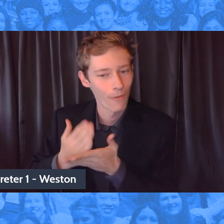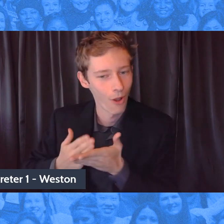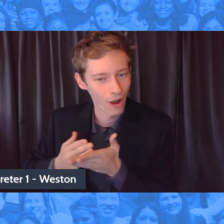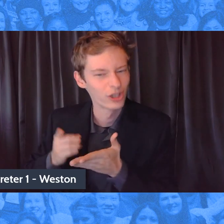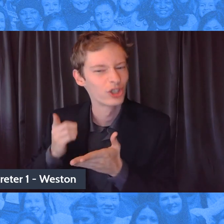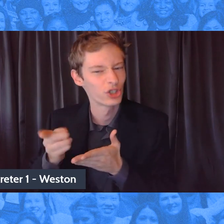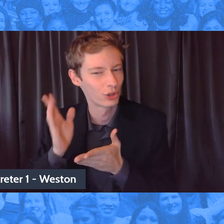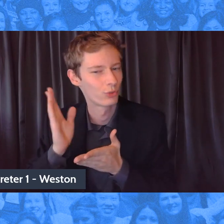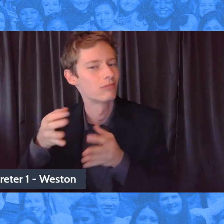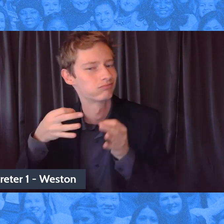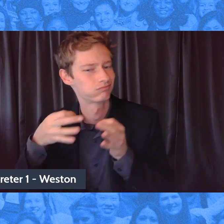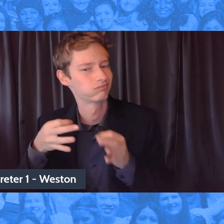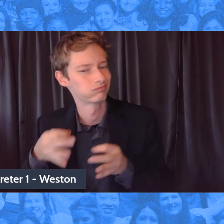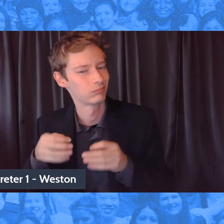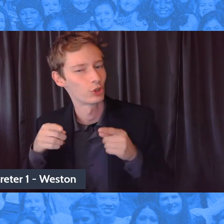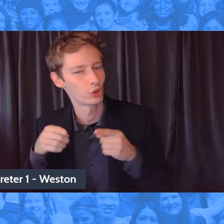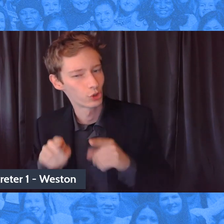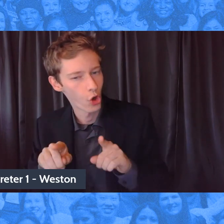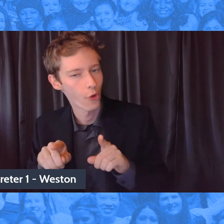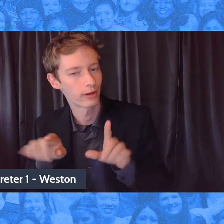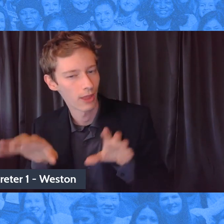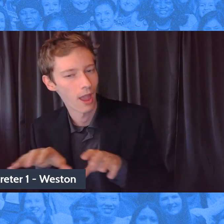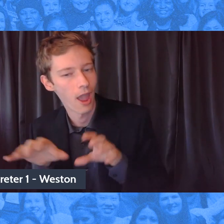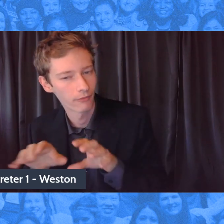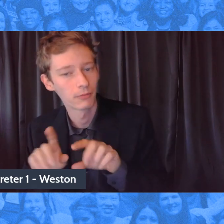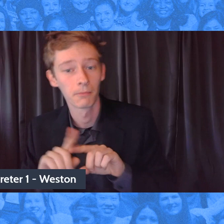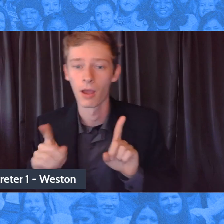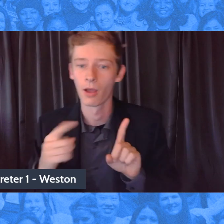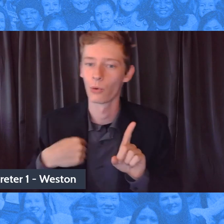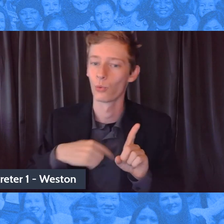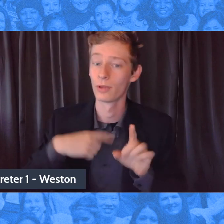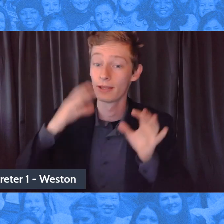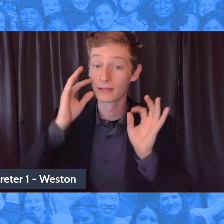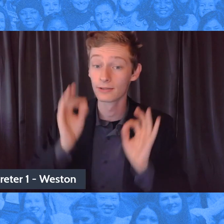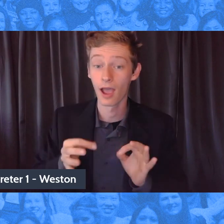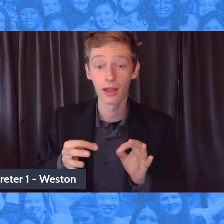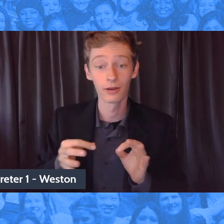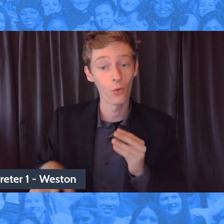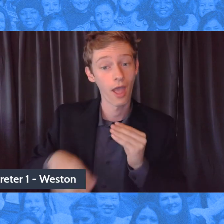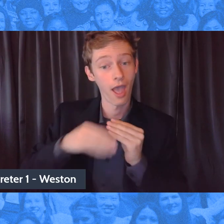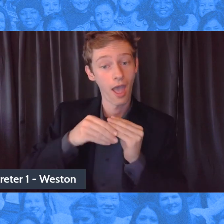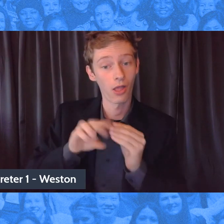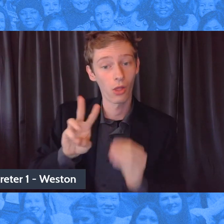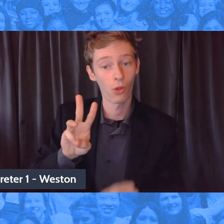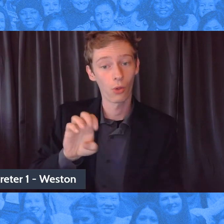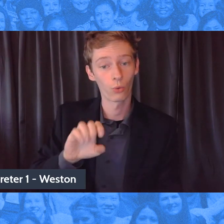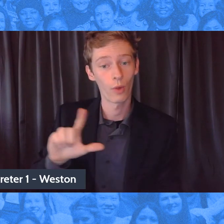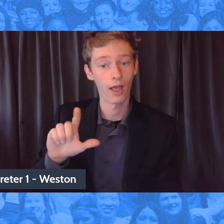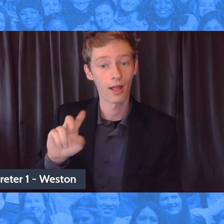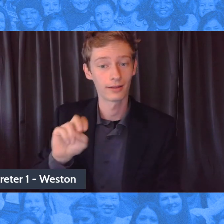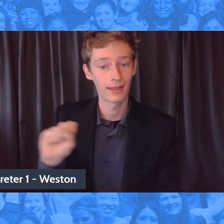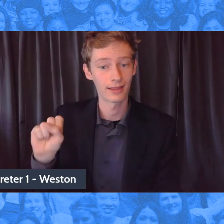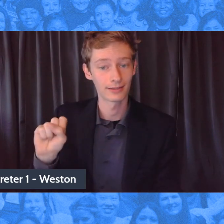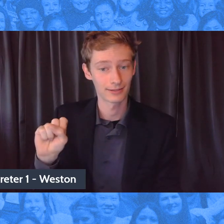in the practice as she goes on, but we decided to introduce the wellness segment this year for the Netroots Women's Pre-Con